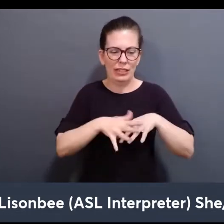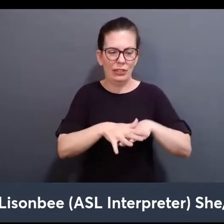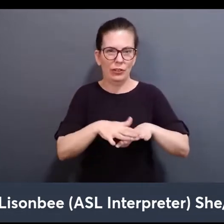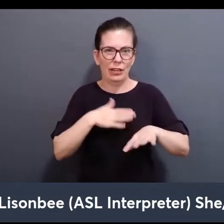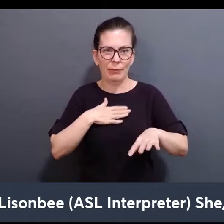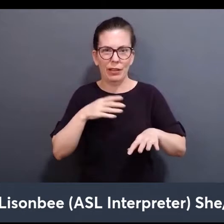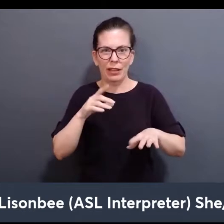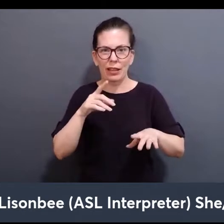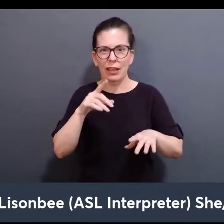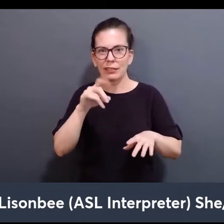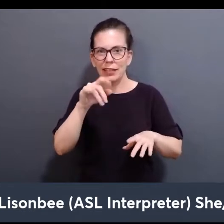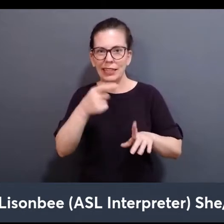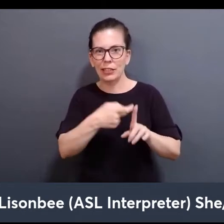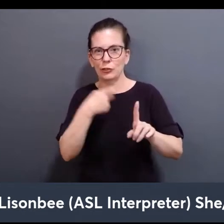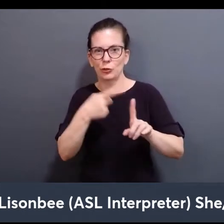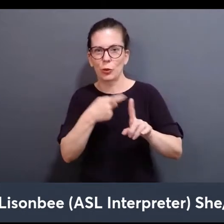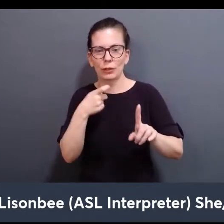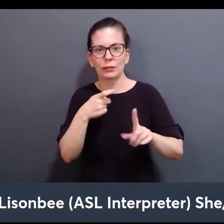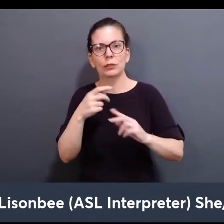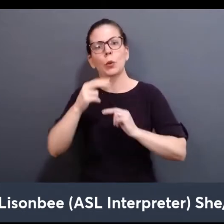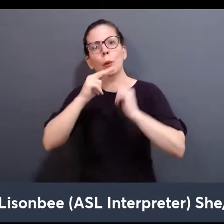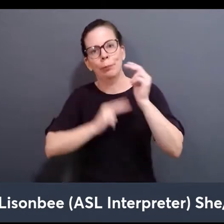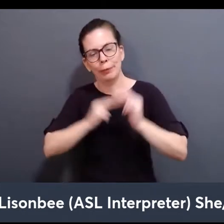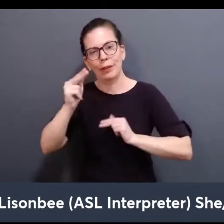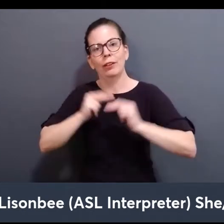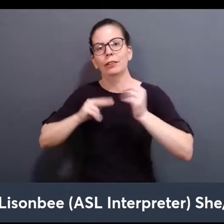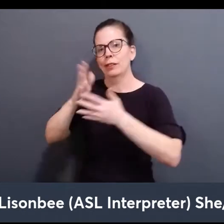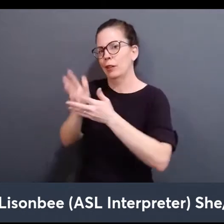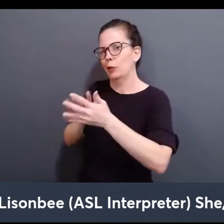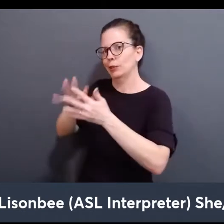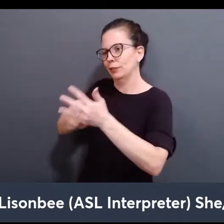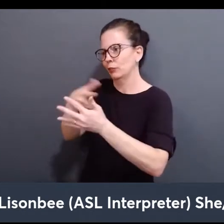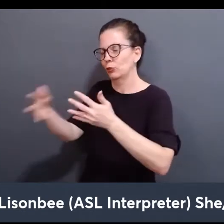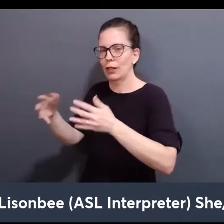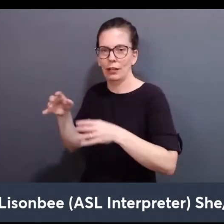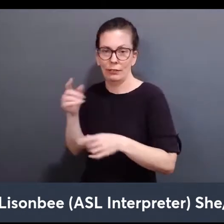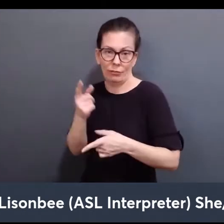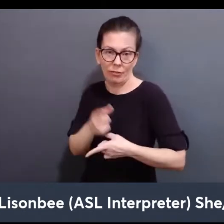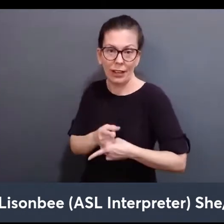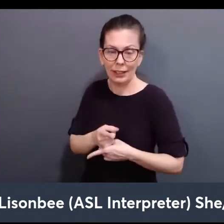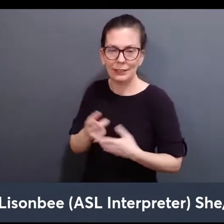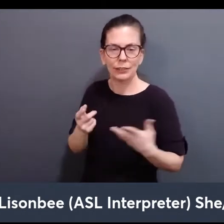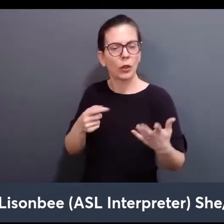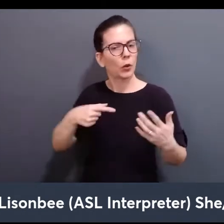to go and build those charts and graphs to begin with. So, QuickSight has me covered.